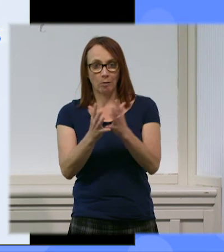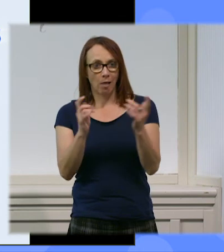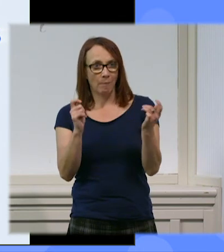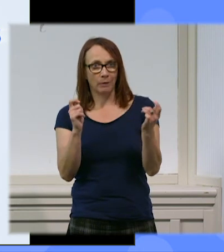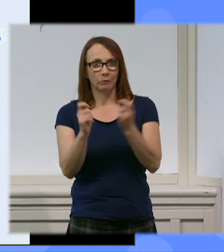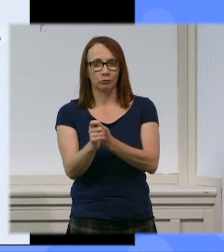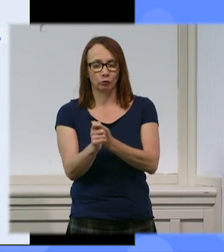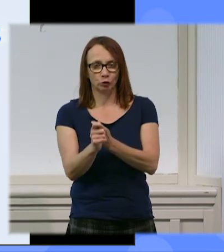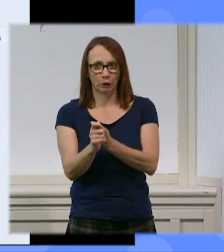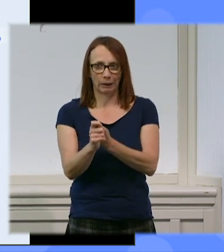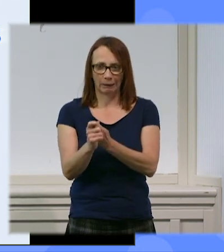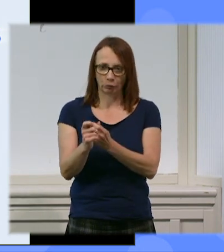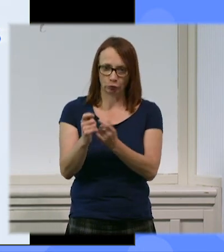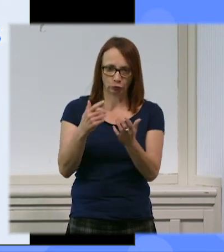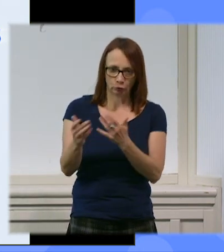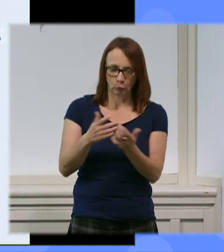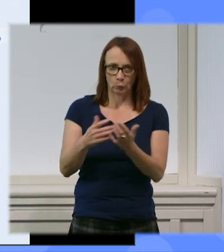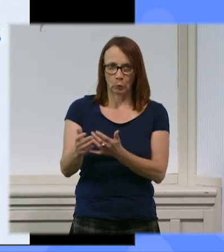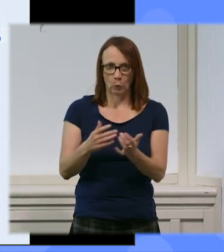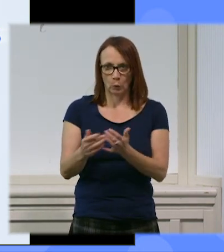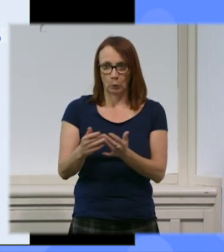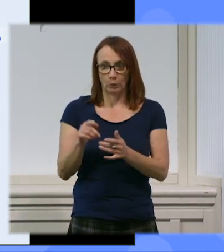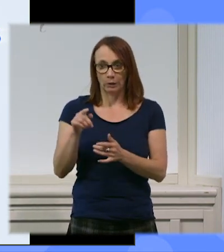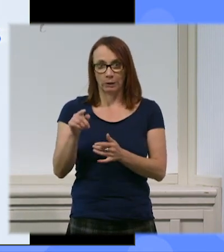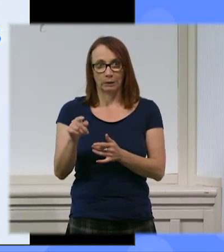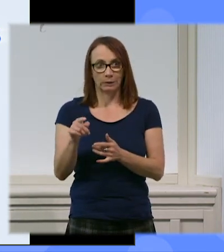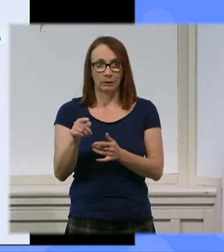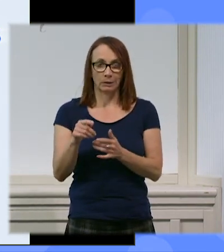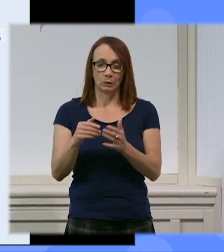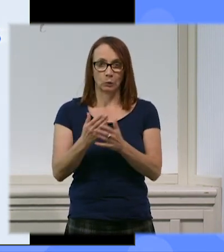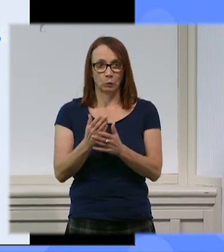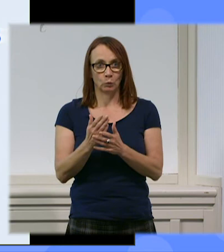is the UK and Ireland director for AIT climate to kick I European evasion